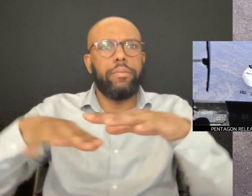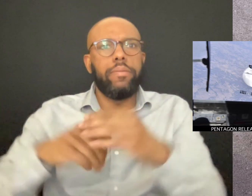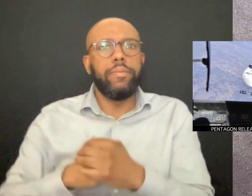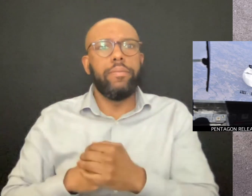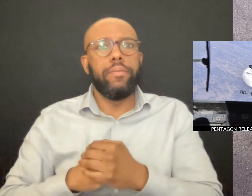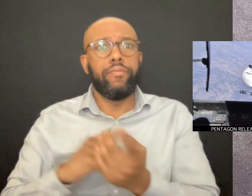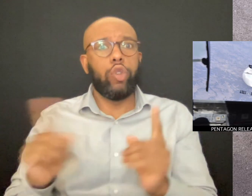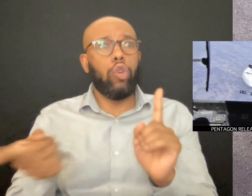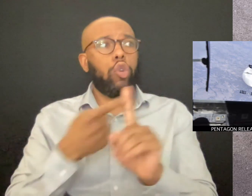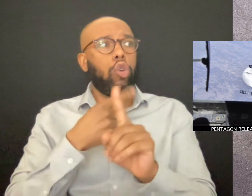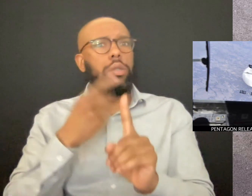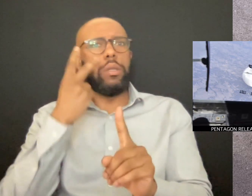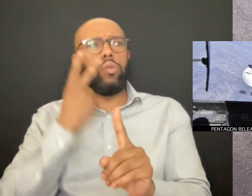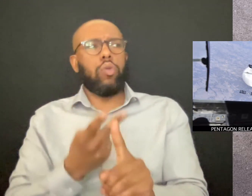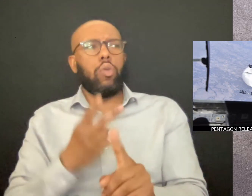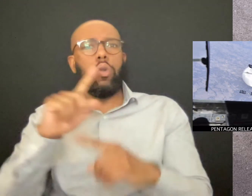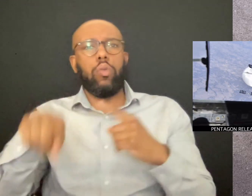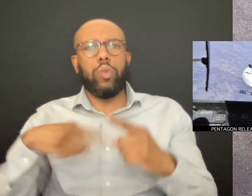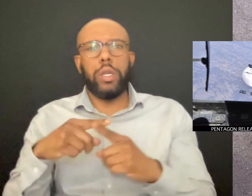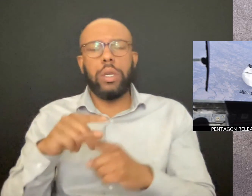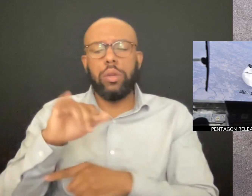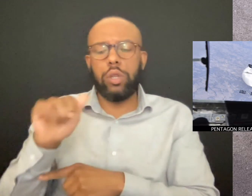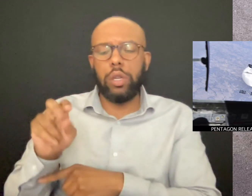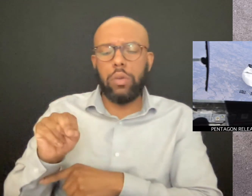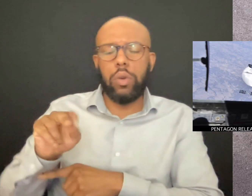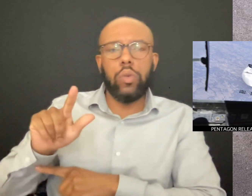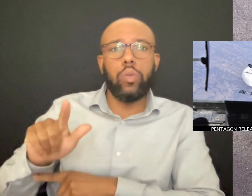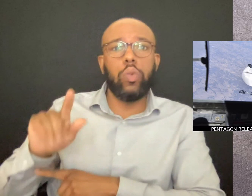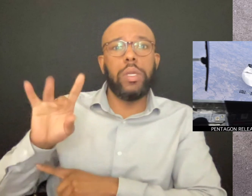an Air Force pilot snapped the picture as the balloon crossed into the US